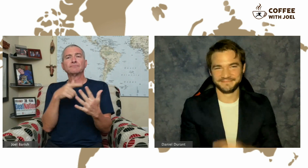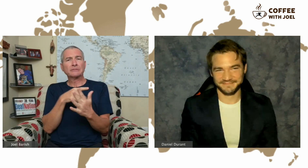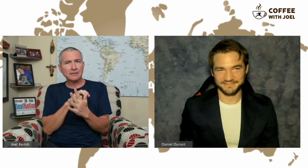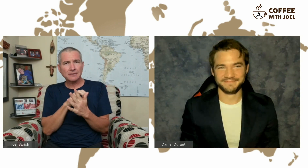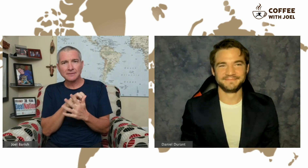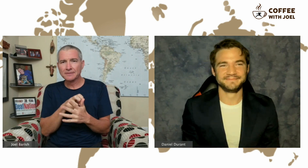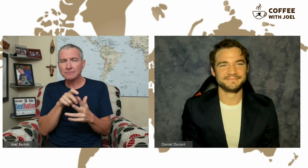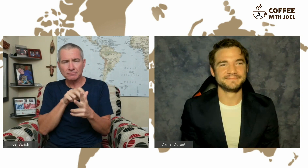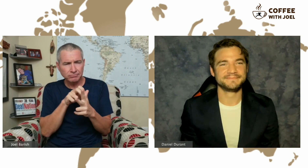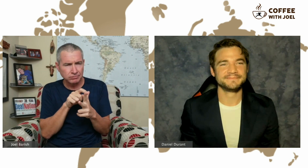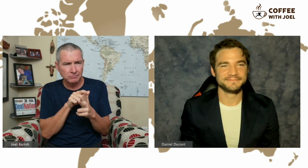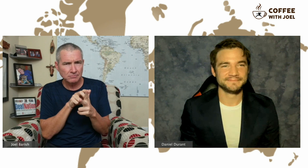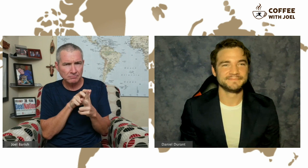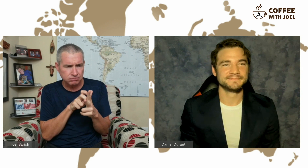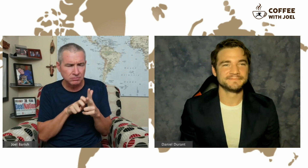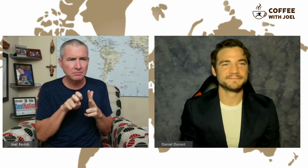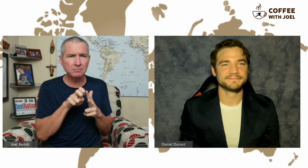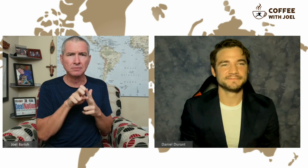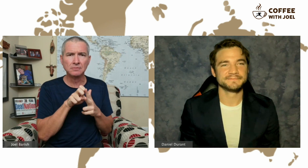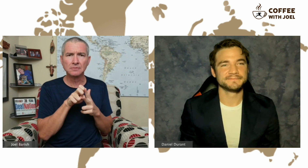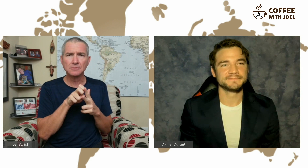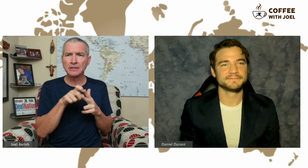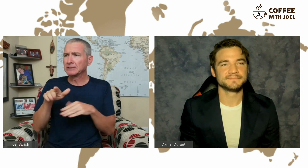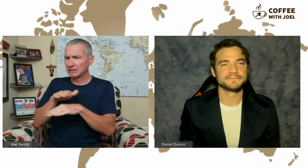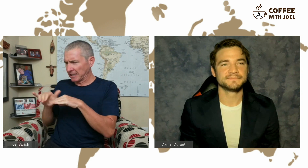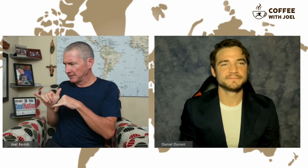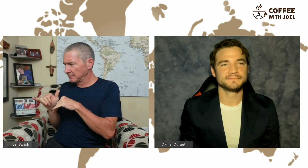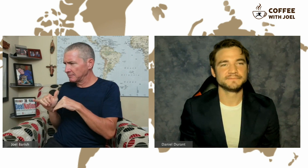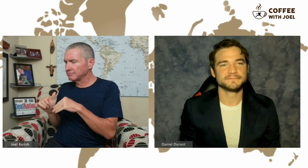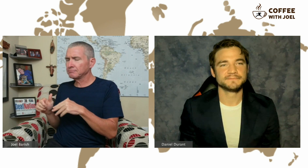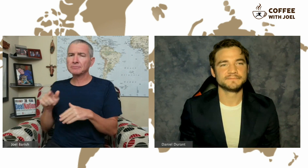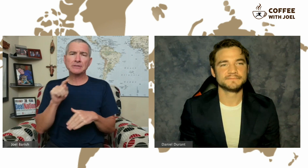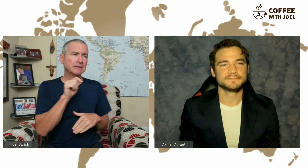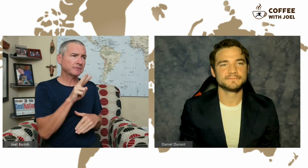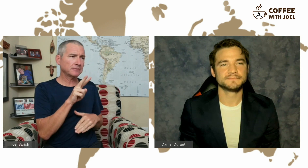Wow. You’ve been on a journey from that experience of being on stage,